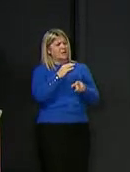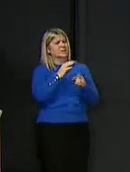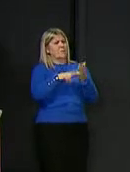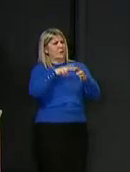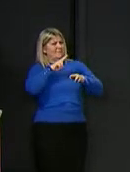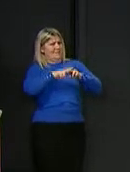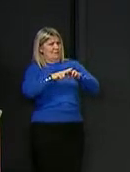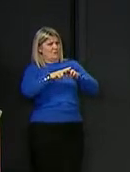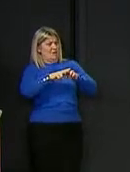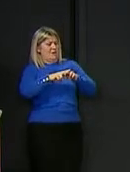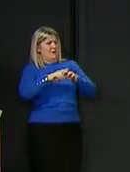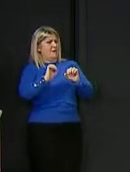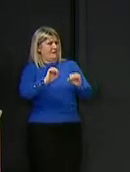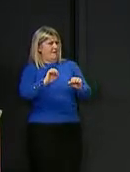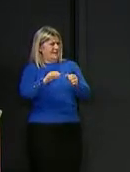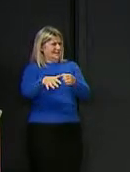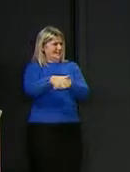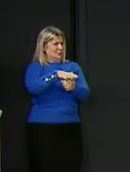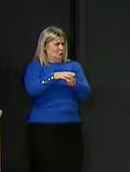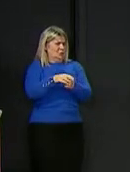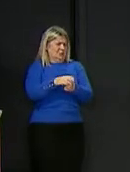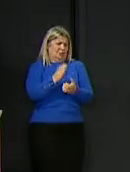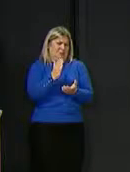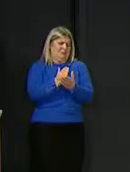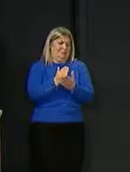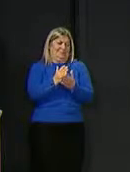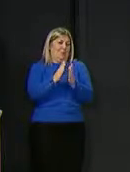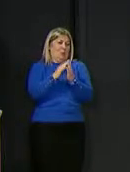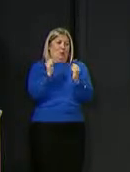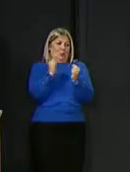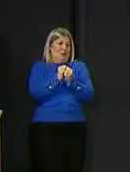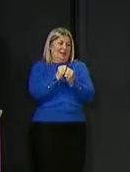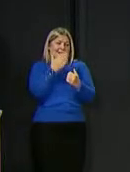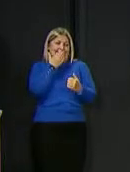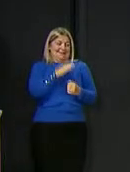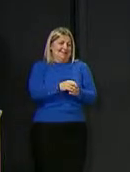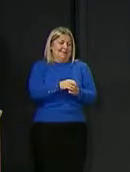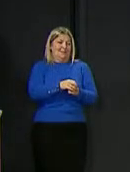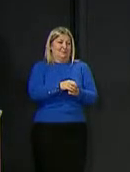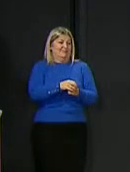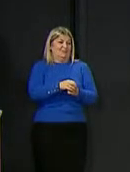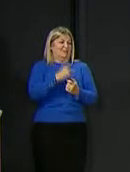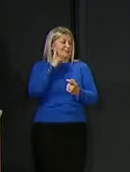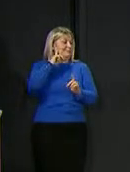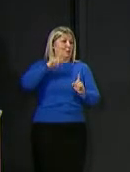she has obviously spent the weekend defying your very explicit call to stand down as